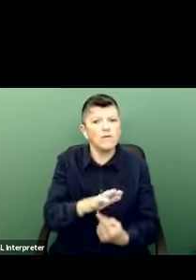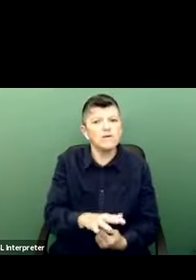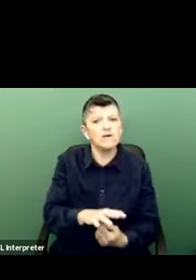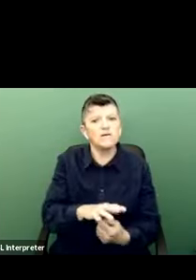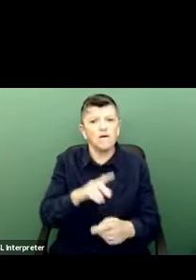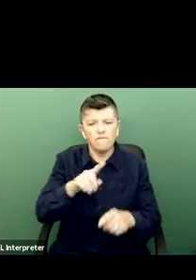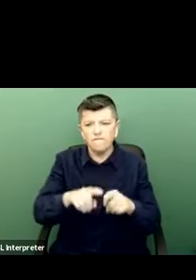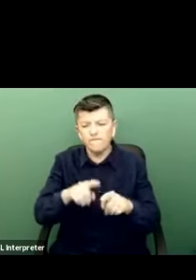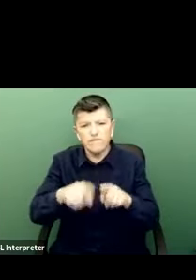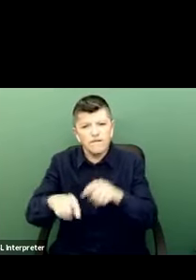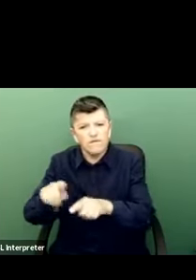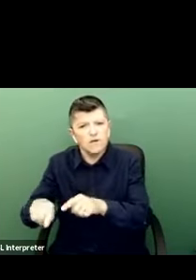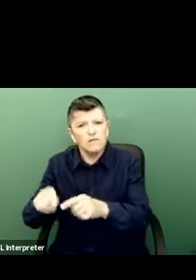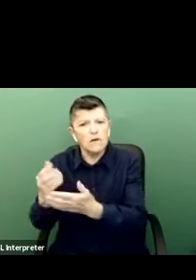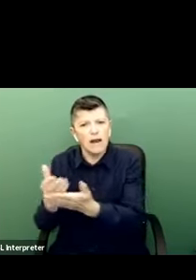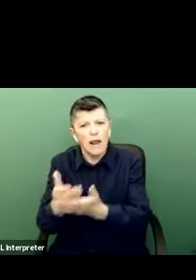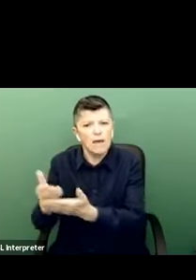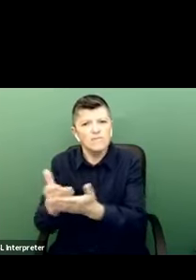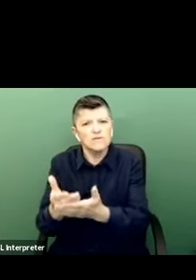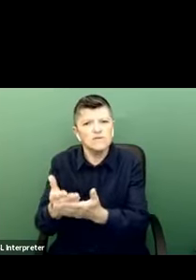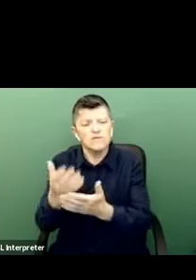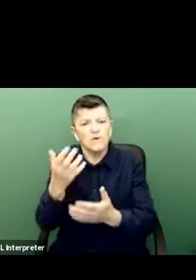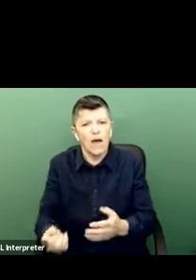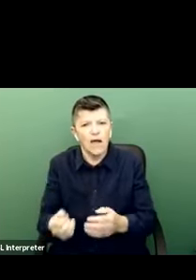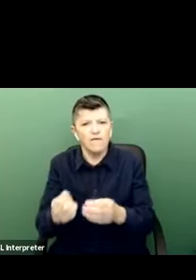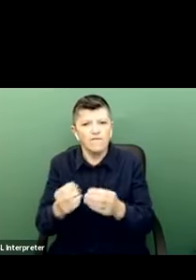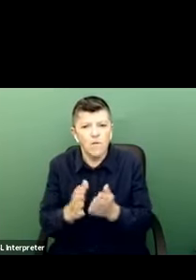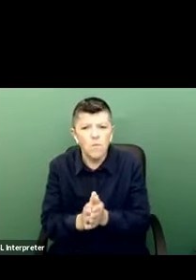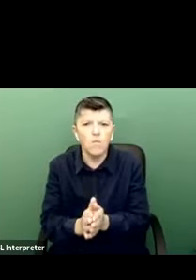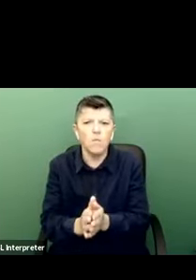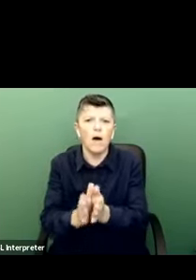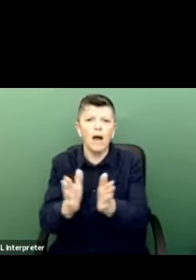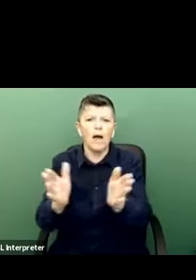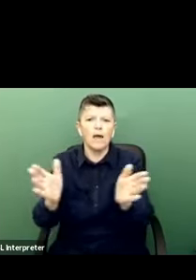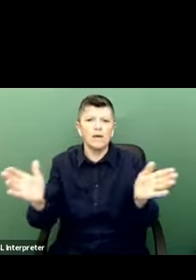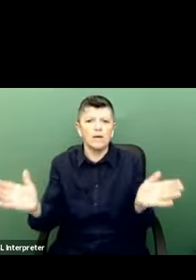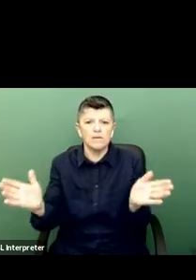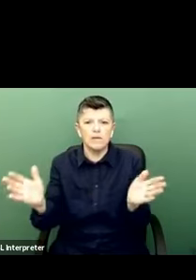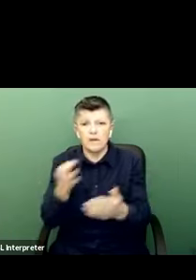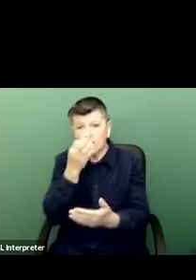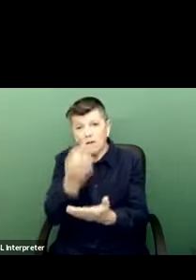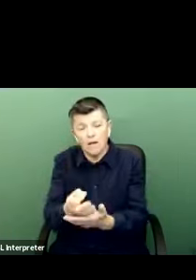what criteria can we use for the ethical vindication of these